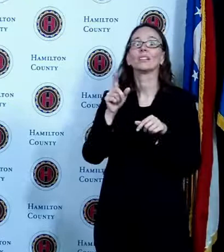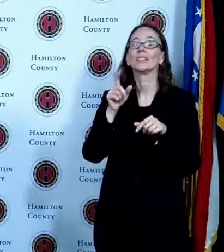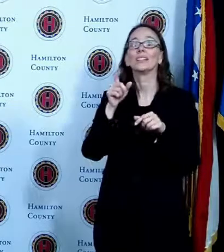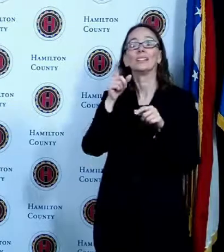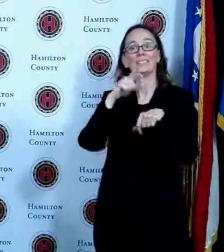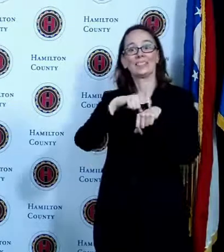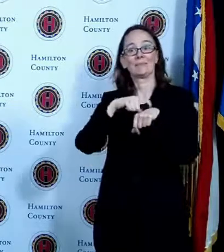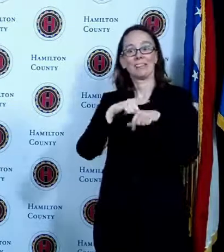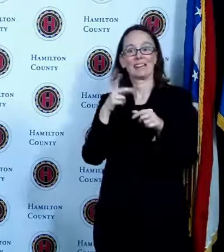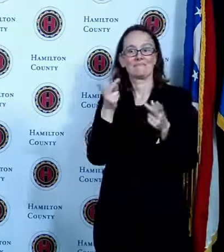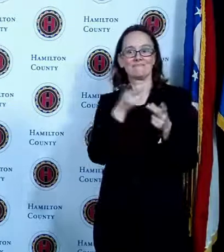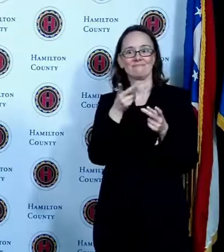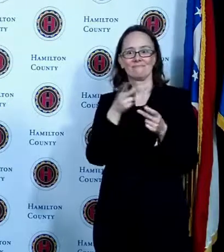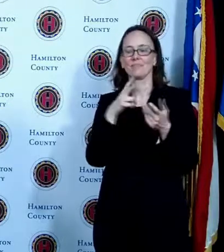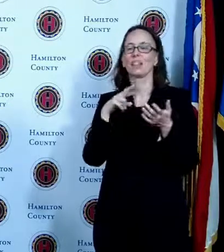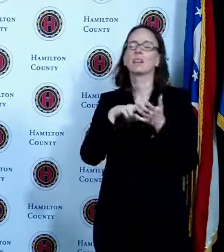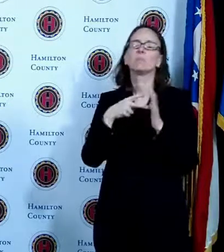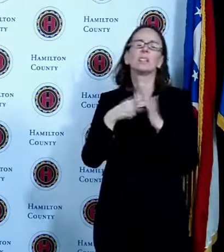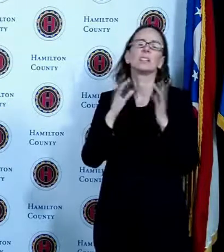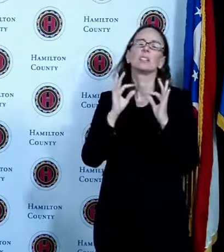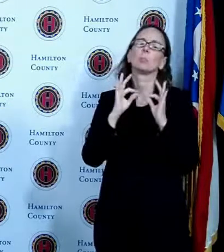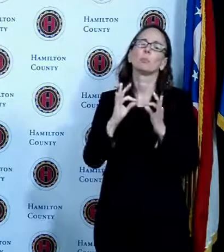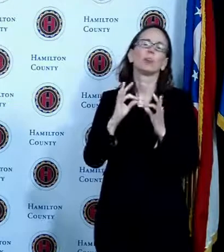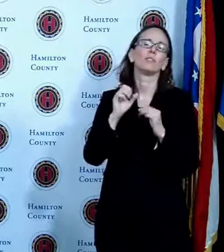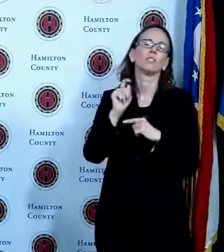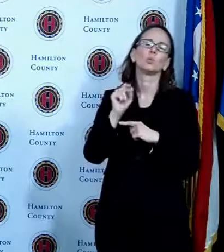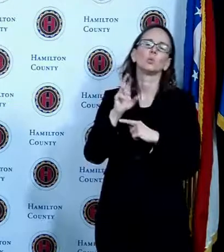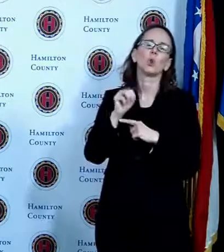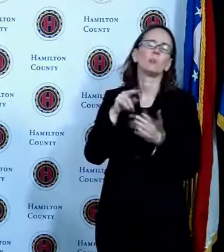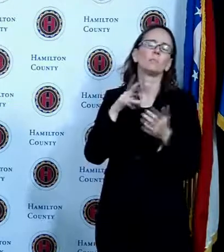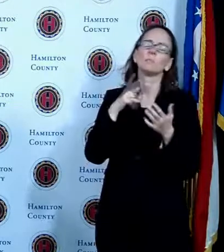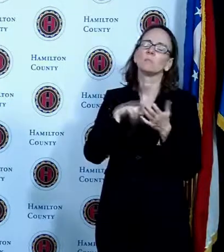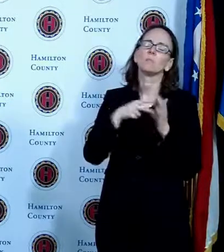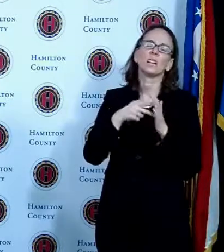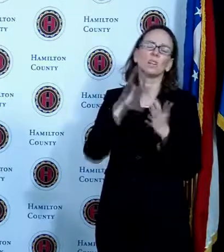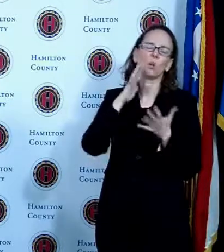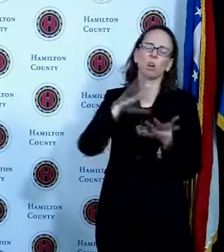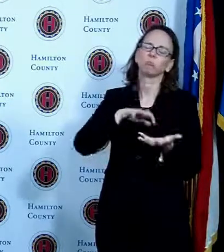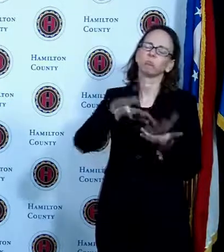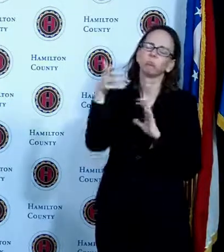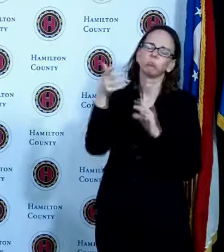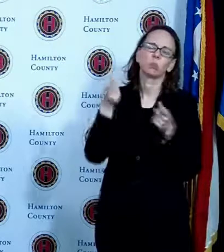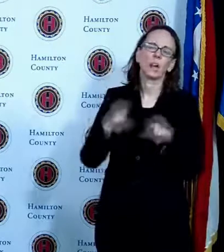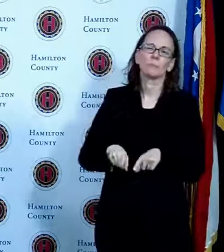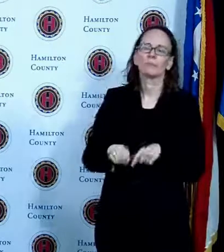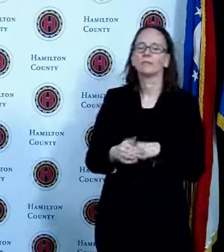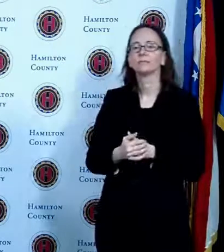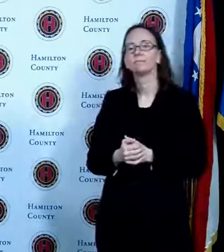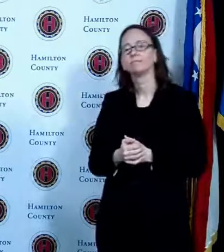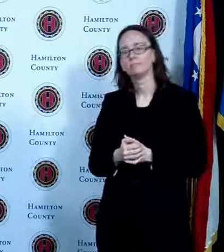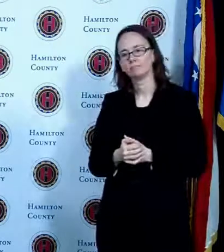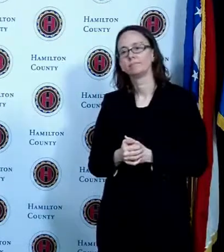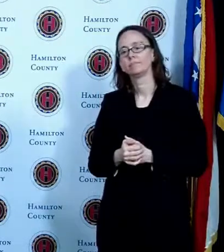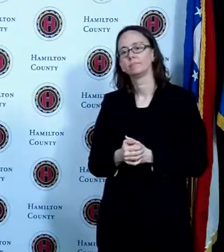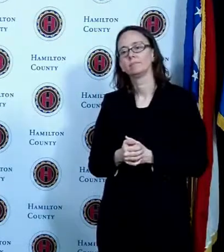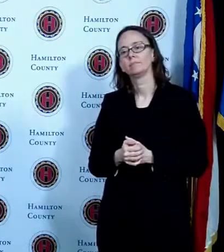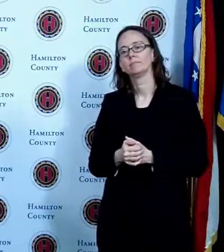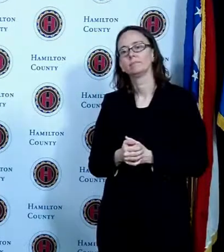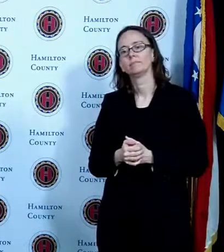kind of analyzing that for the next month or two we will see these really high numbers sometimes these really big jumps and spikes